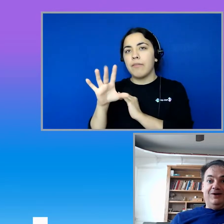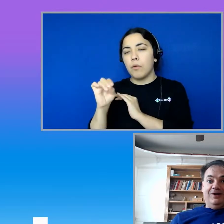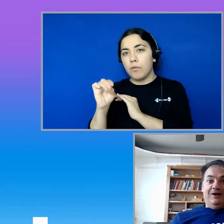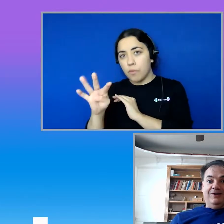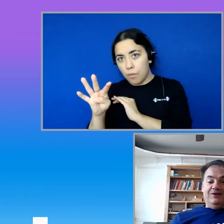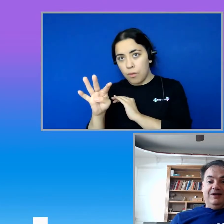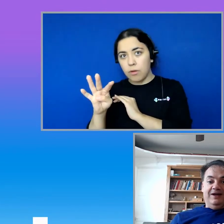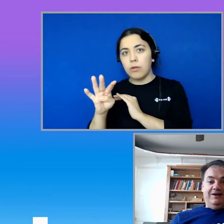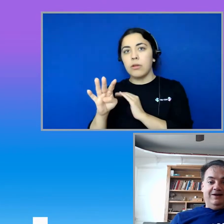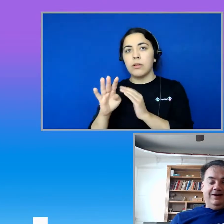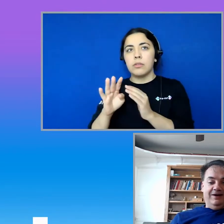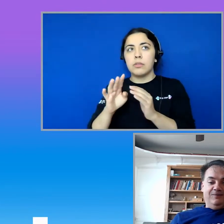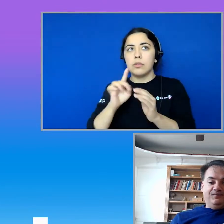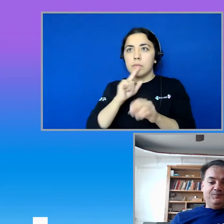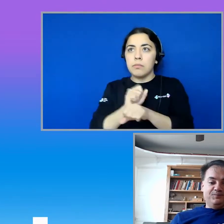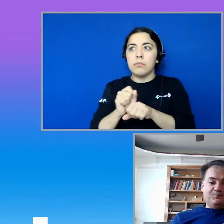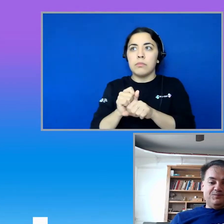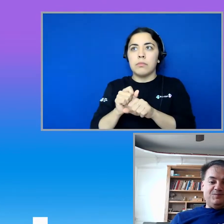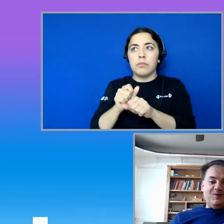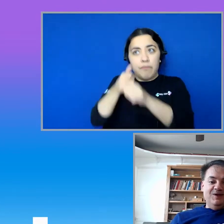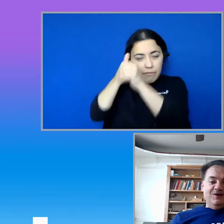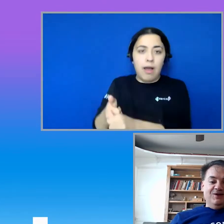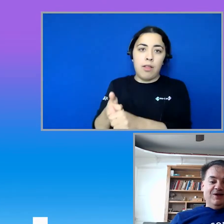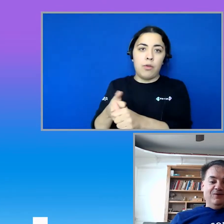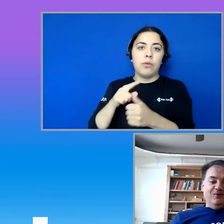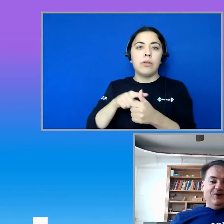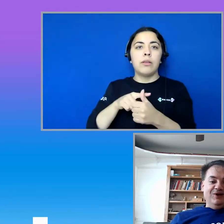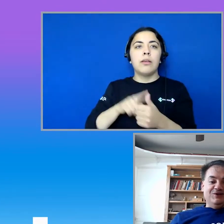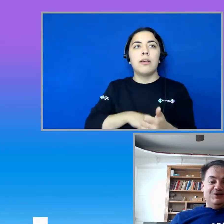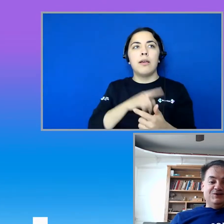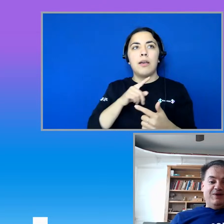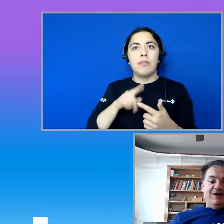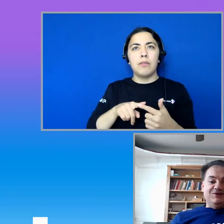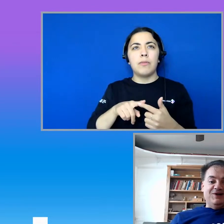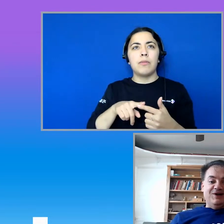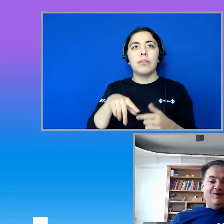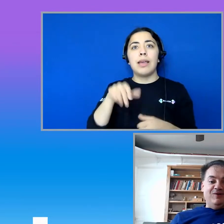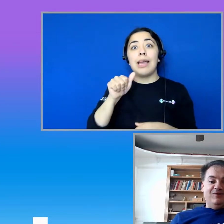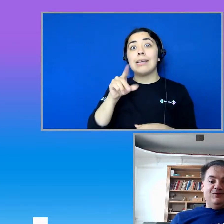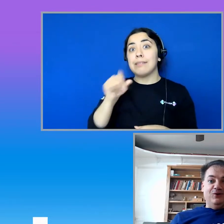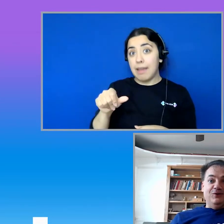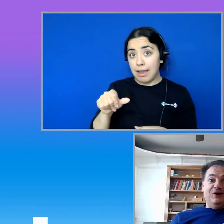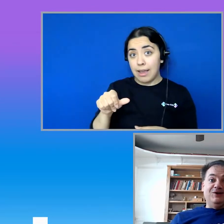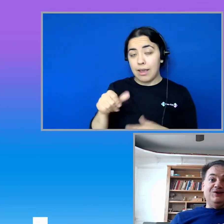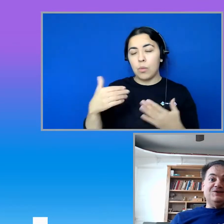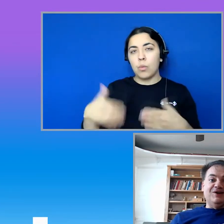reality and then the Ada that